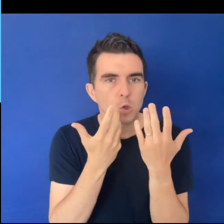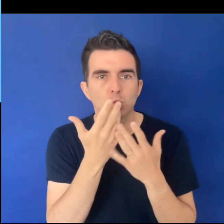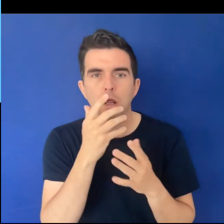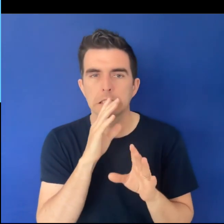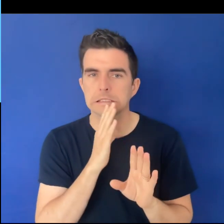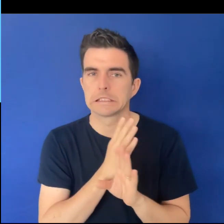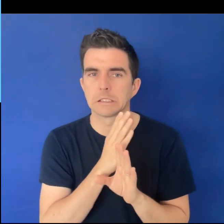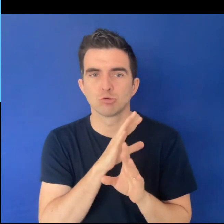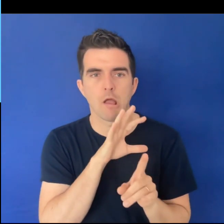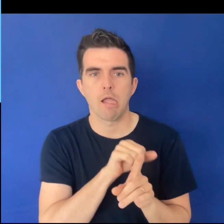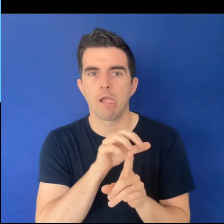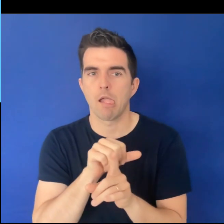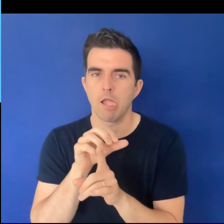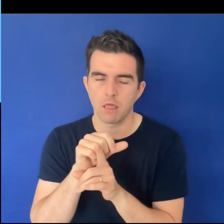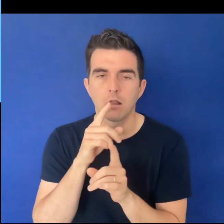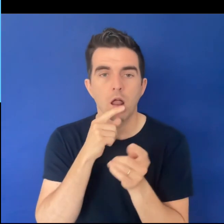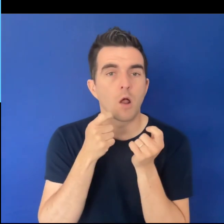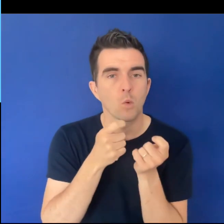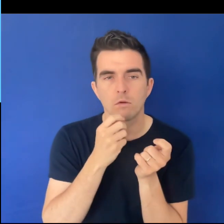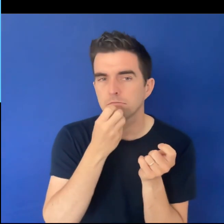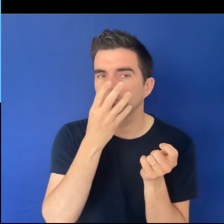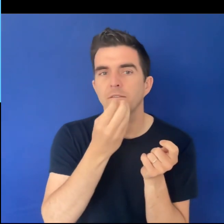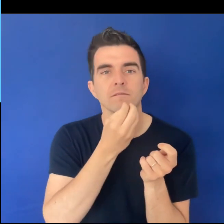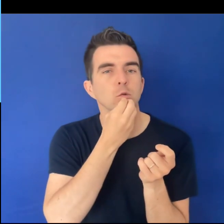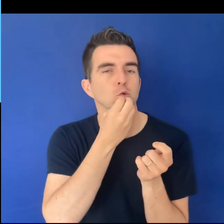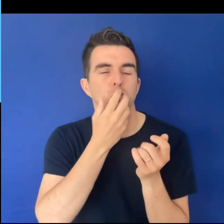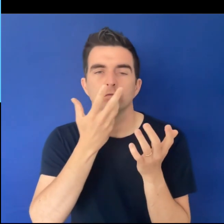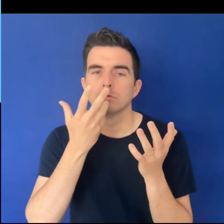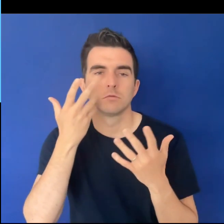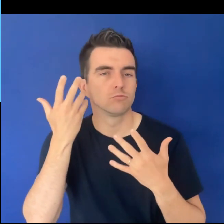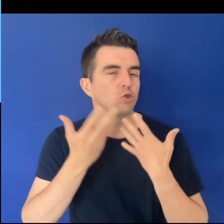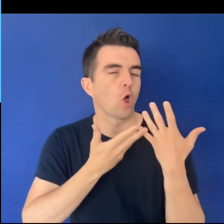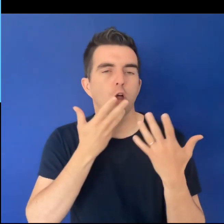cook all sorts of delightful foods, and get entangled in the enchanting story.